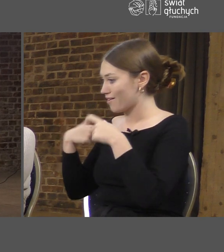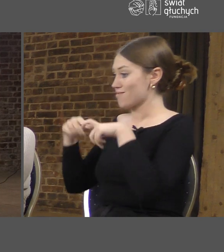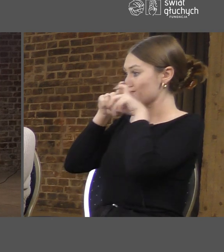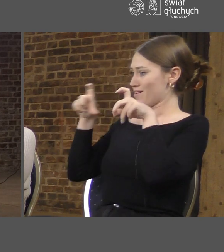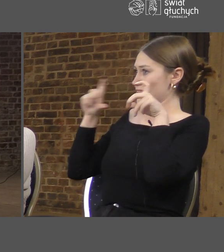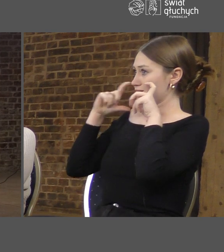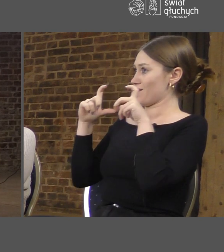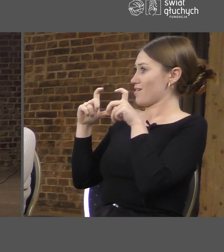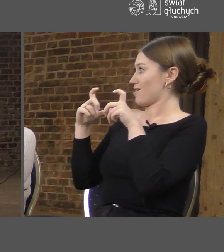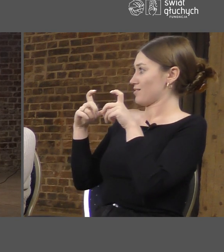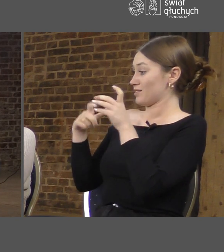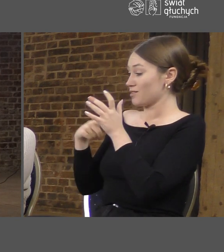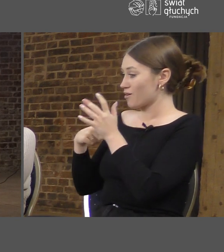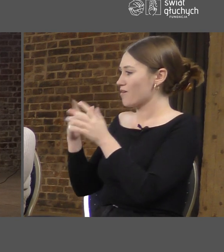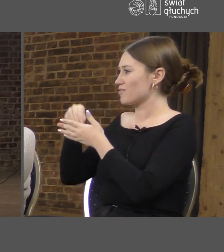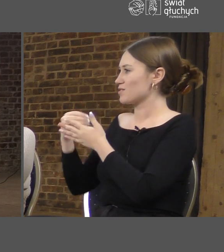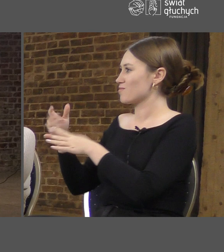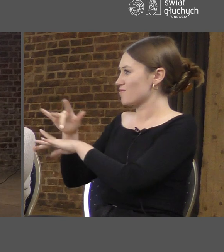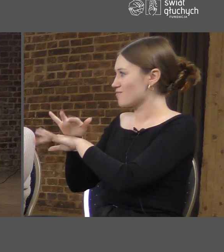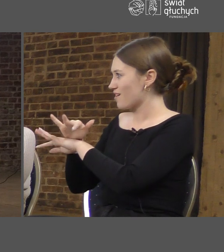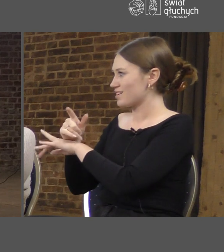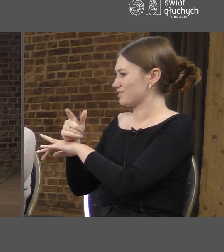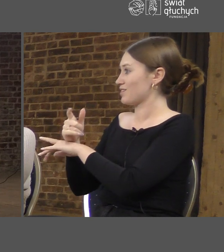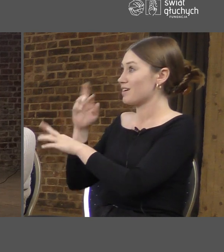and still in the catering there is great noise. That was a problem.